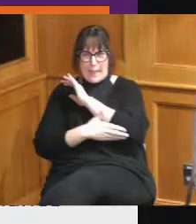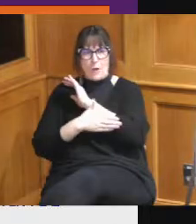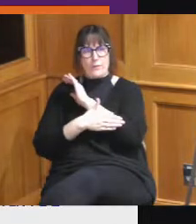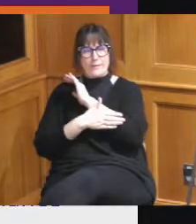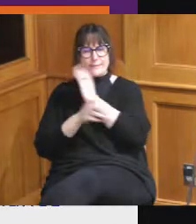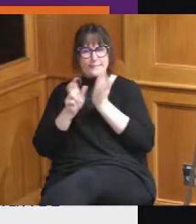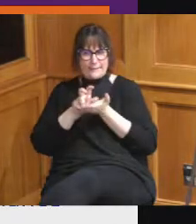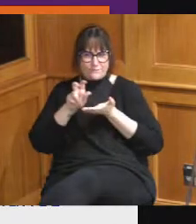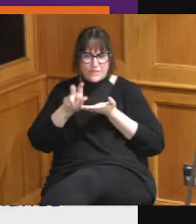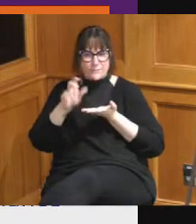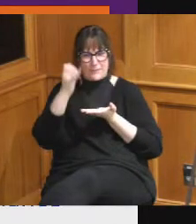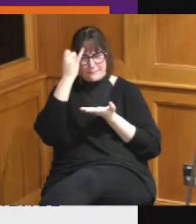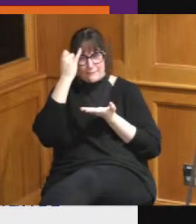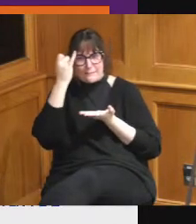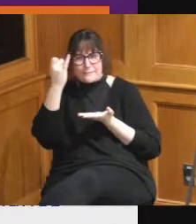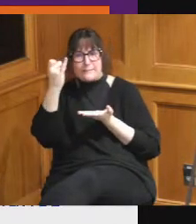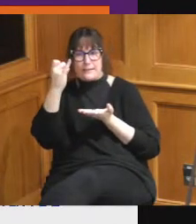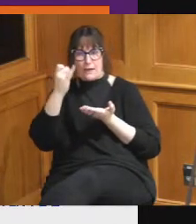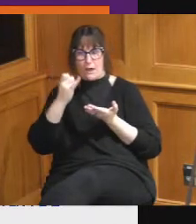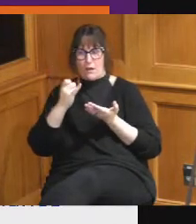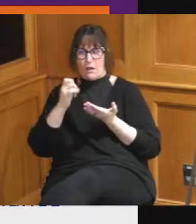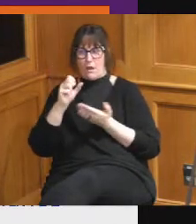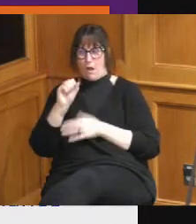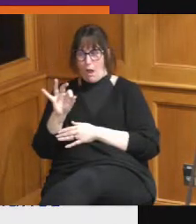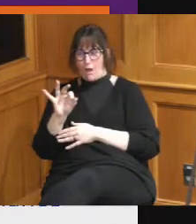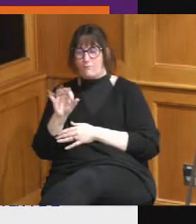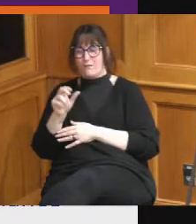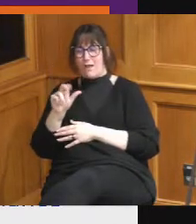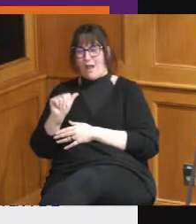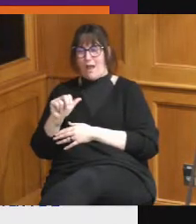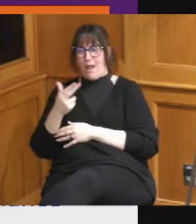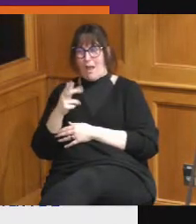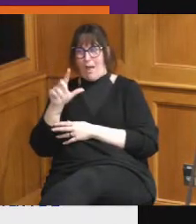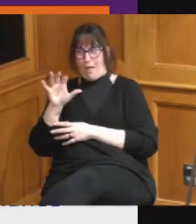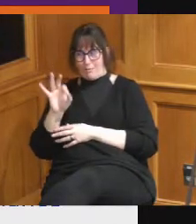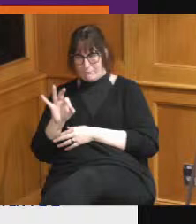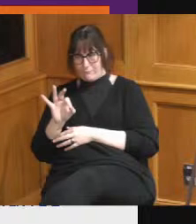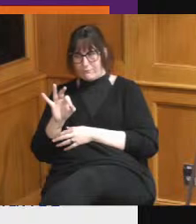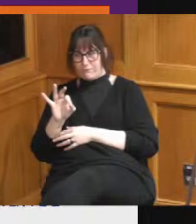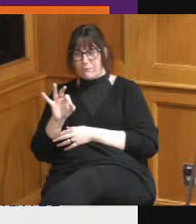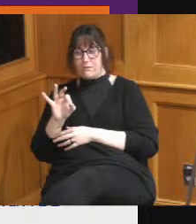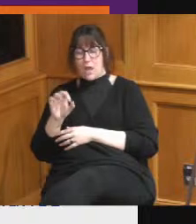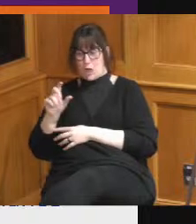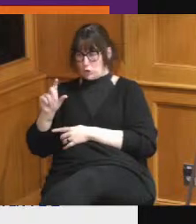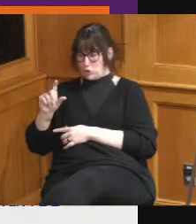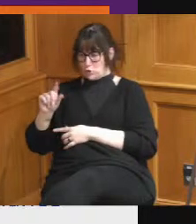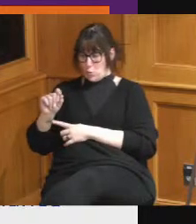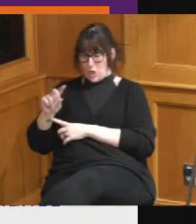idea through your ARPA program and at the end of 2022 is when it actually went became official that